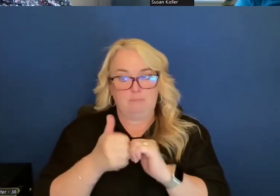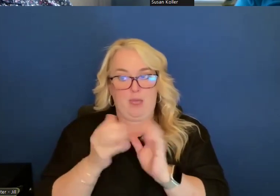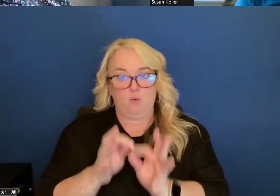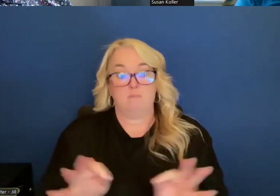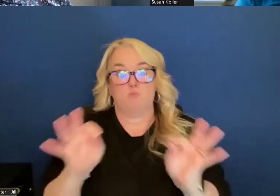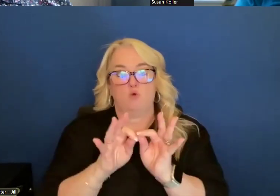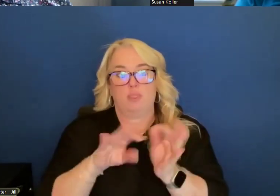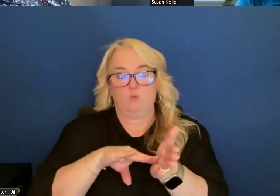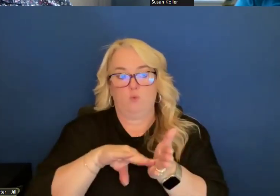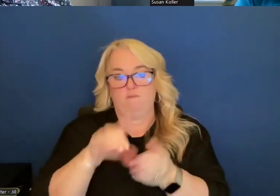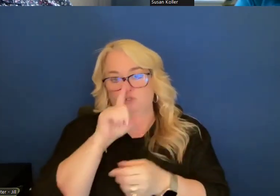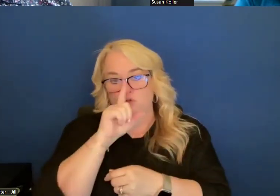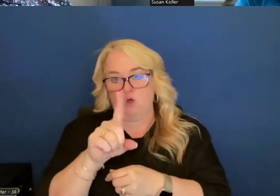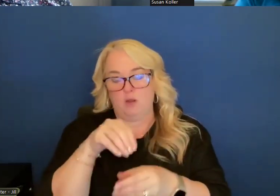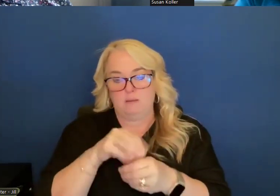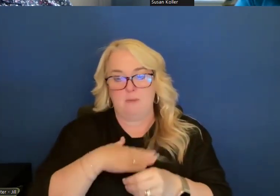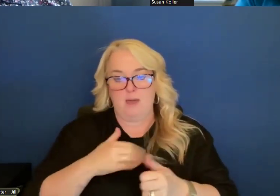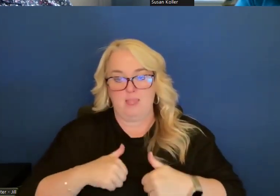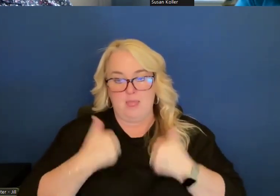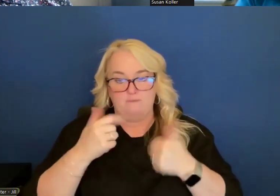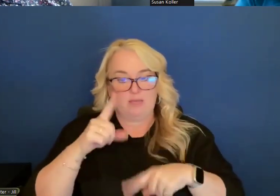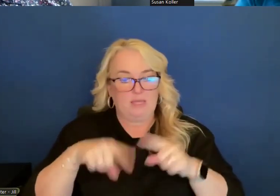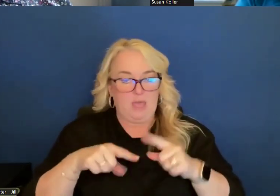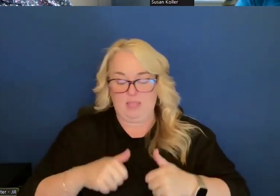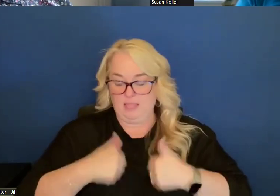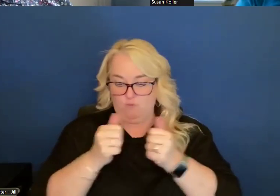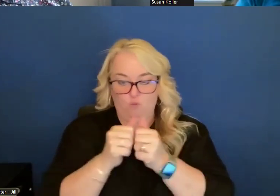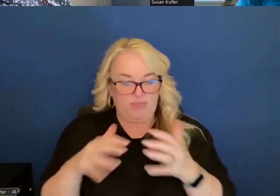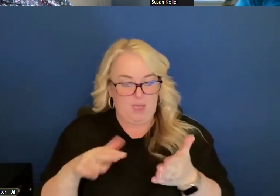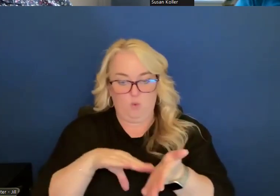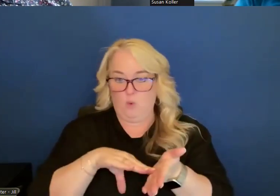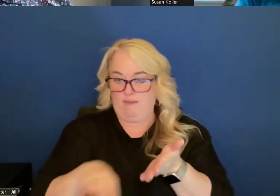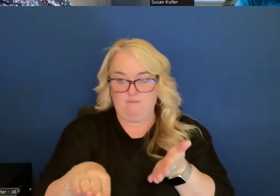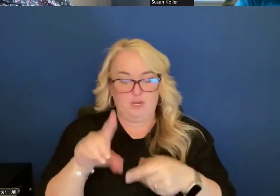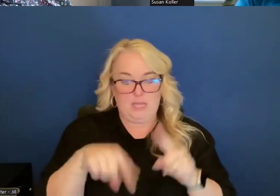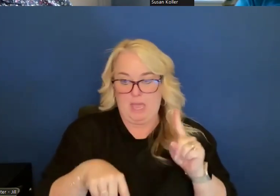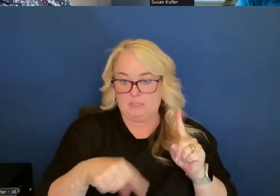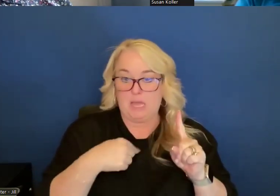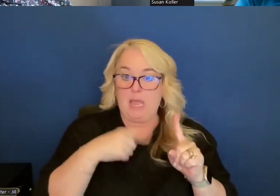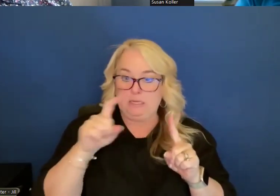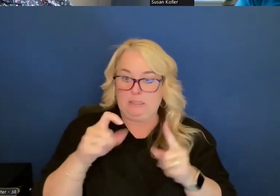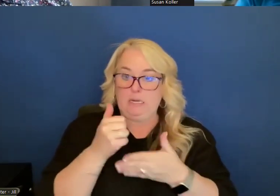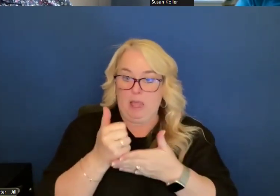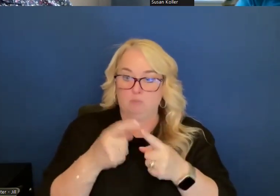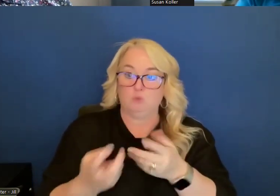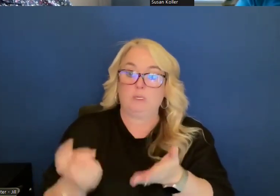life. Basically, I can't live without a waiver, to put it bluntly. I need help getting out of bed, even getting a drink of